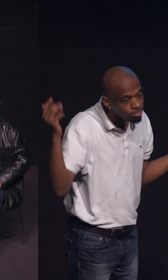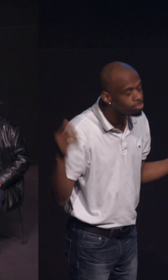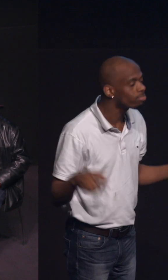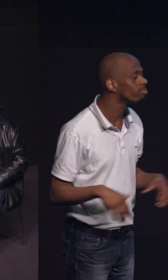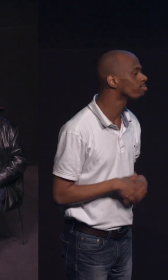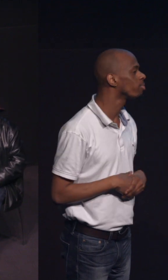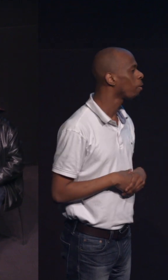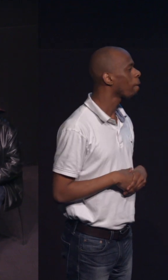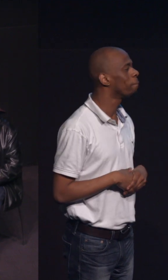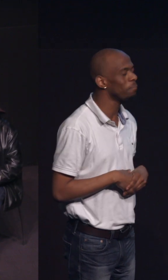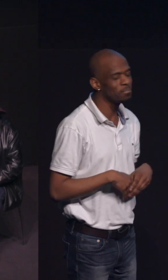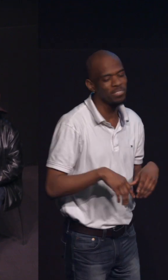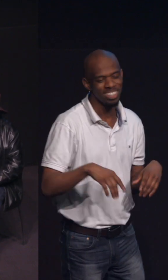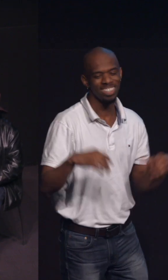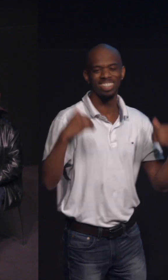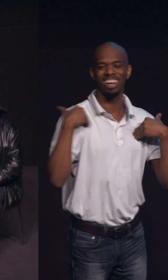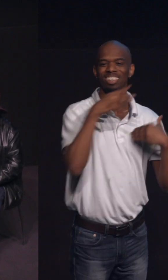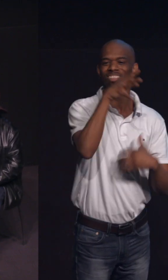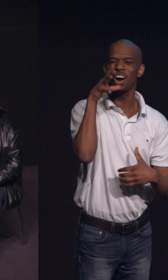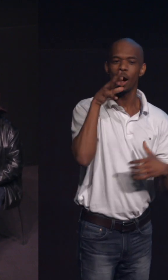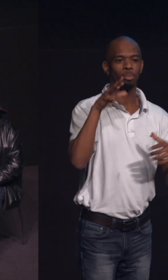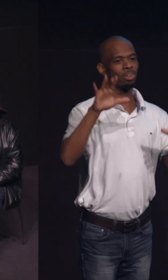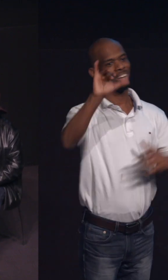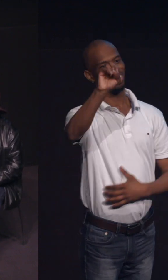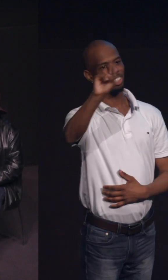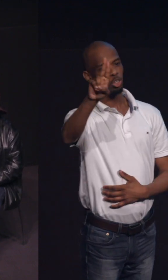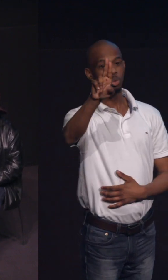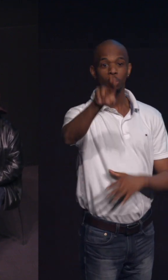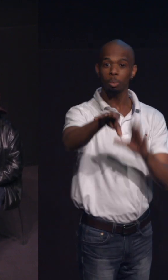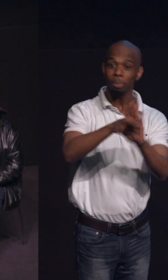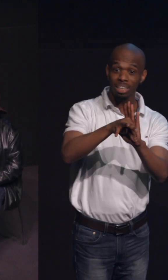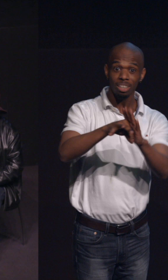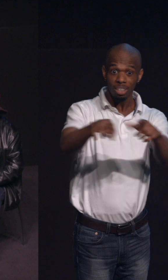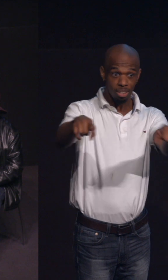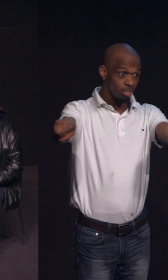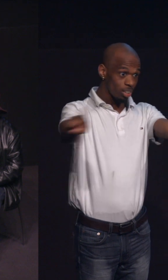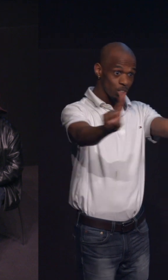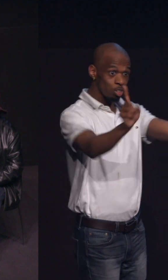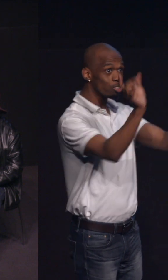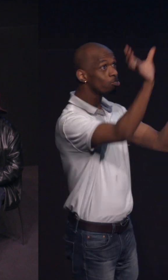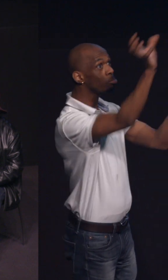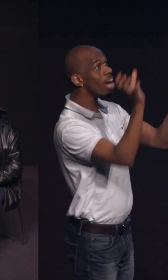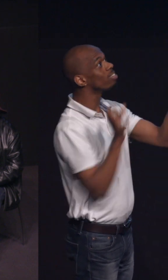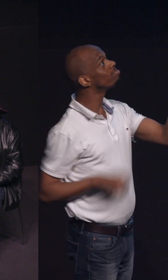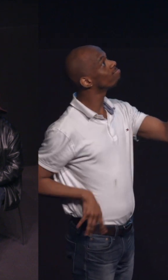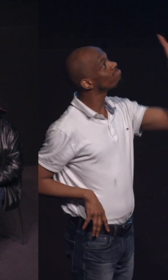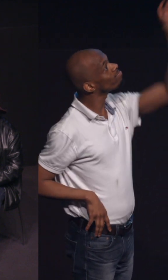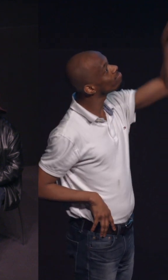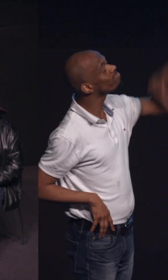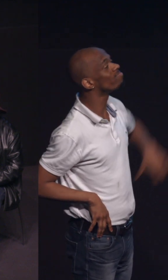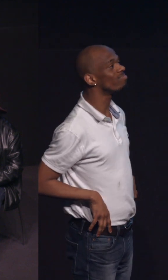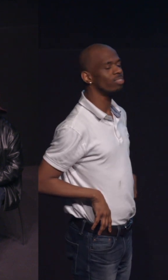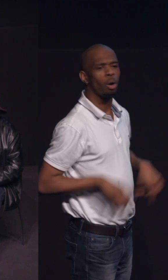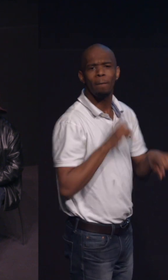We have the U-Pick. We got--you know, you gotta be doing all of these things because, right now, the agricultural system is not set